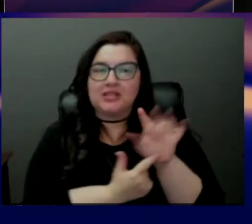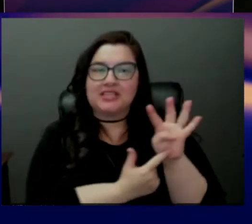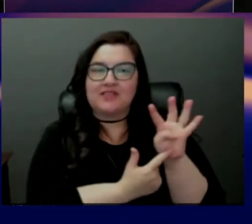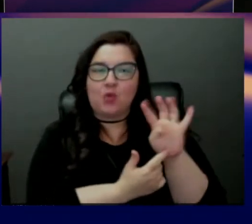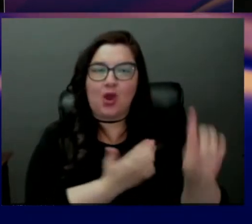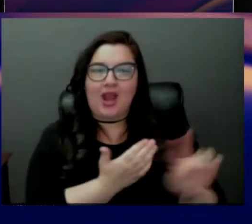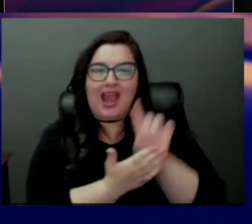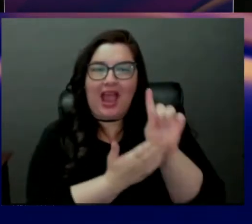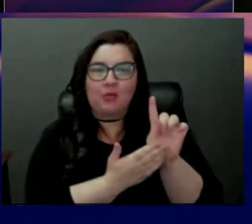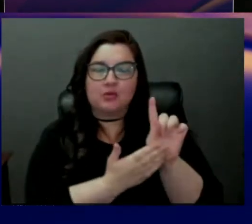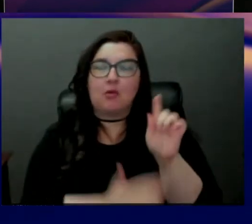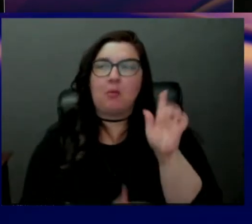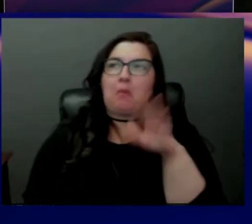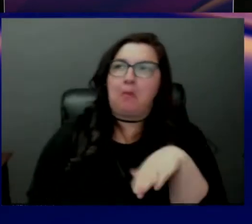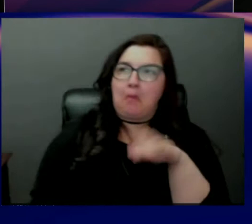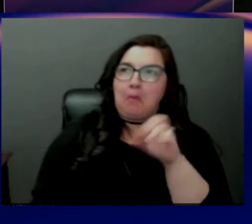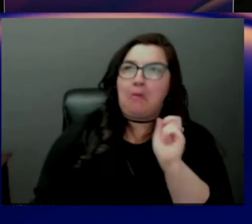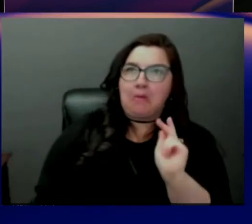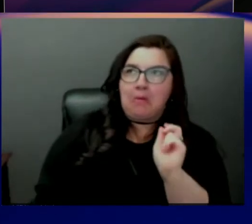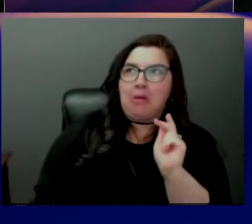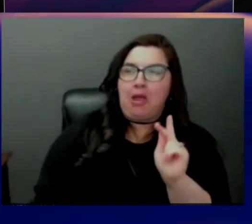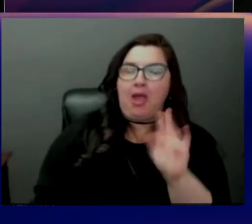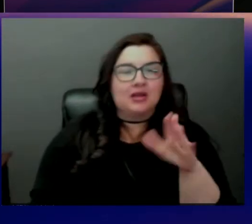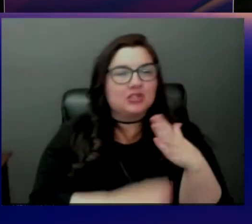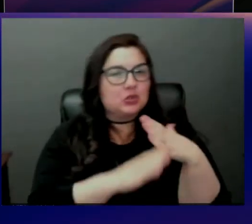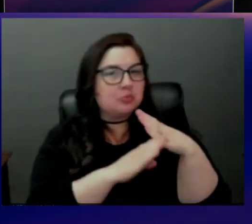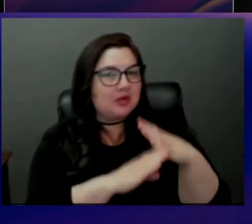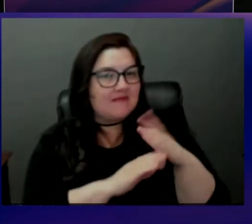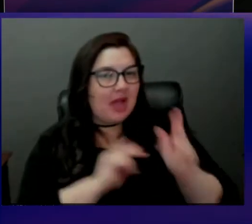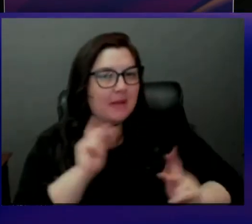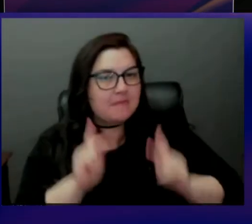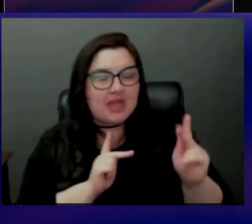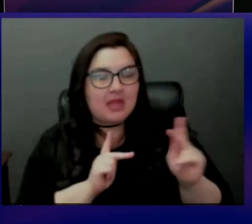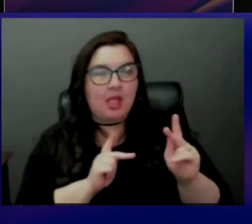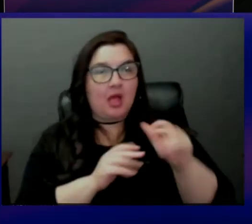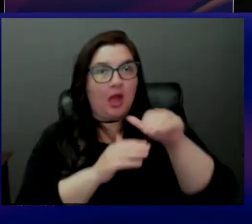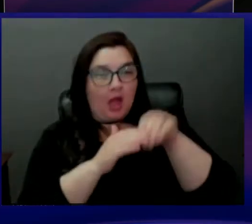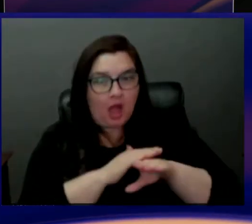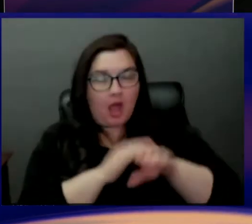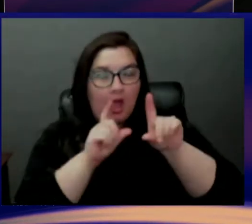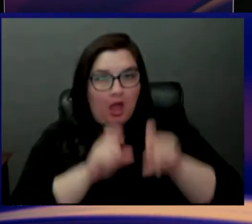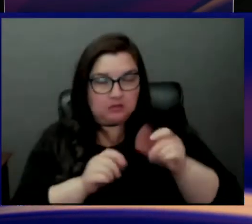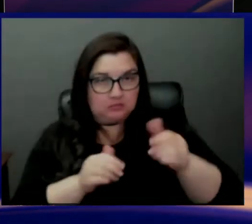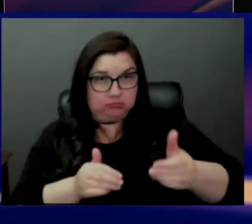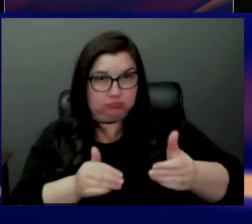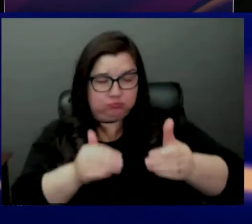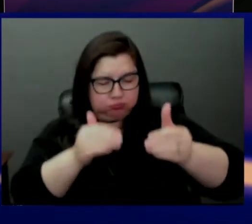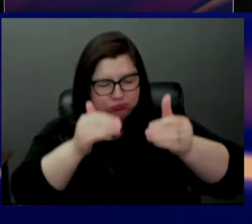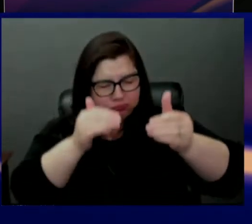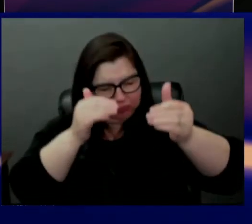Just to prevent folks from going in, and getting overloaded with questioning. Cool down period = It's kind of